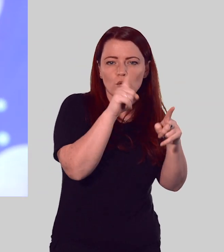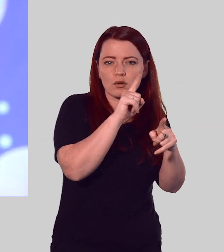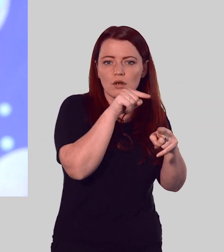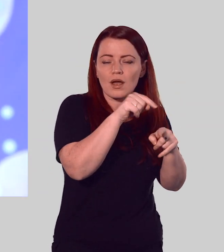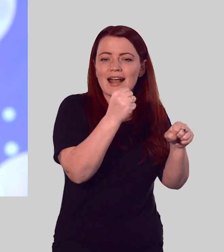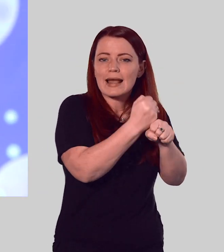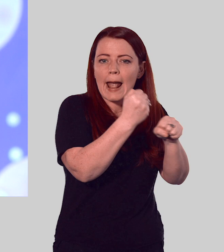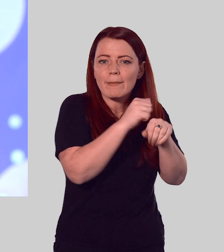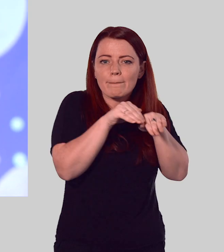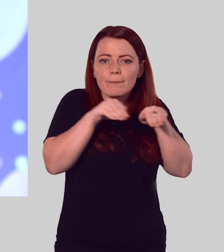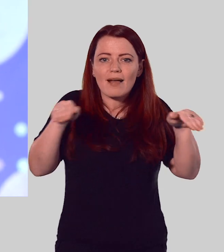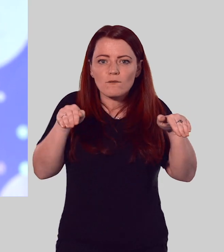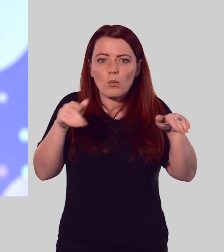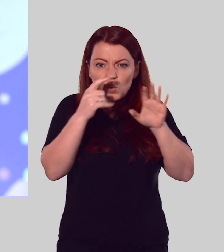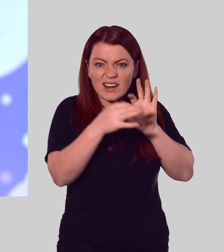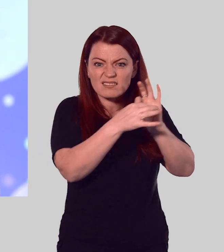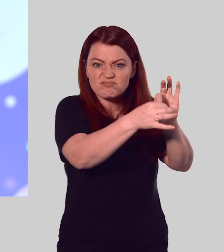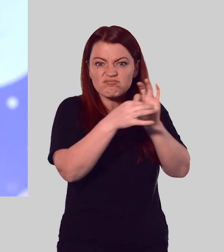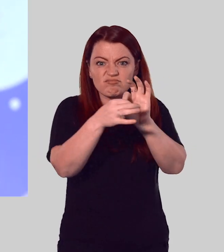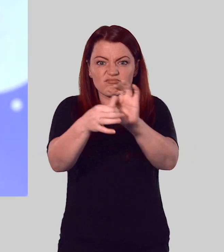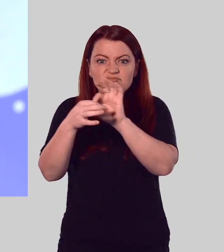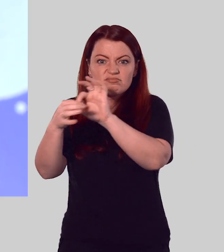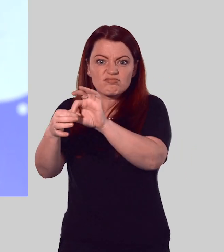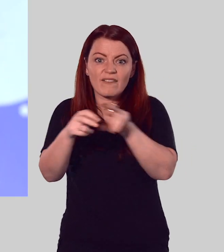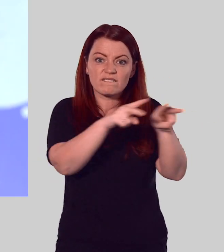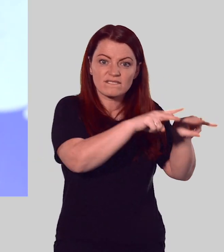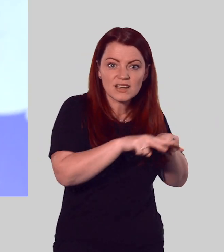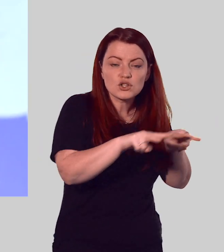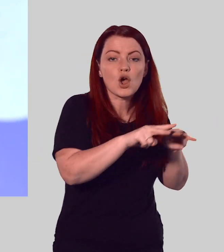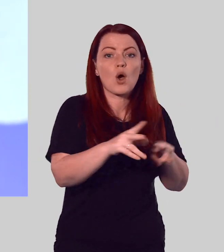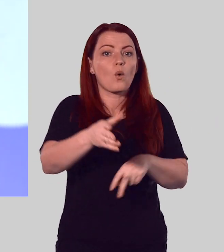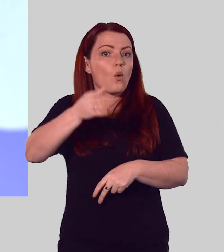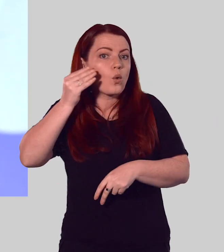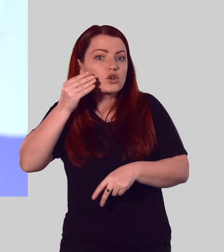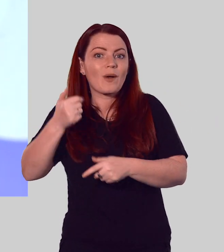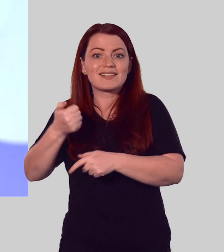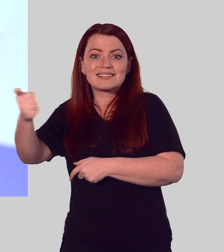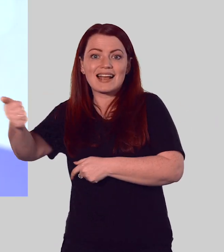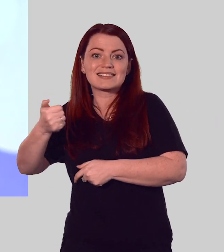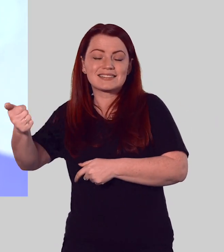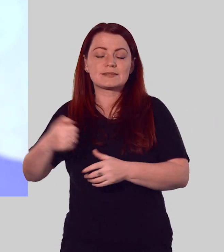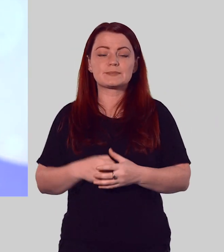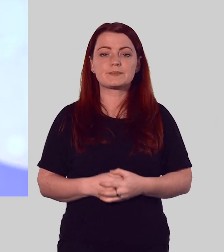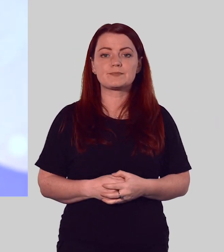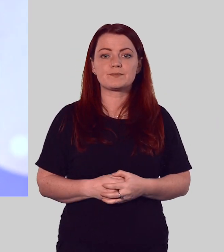interact using video, audio and text. Zoom, a video conferencing platform